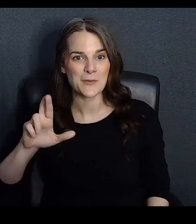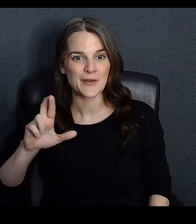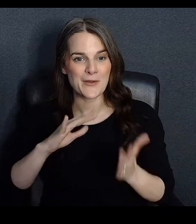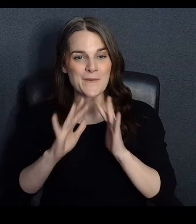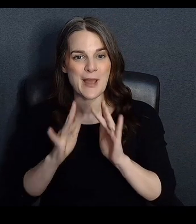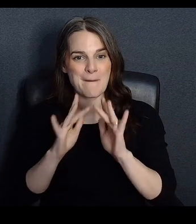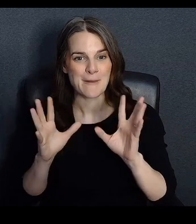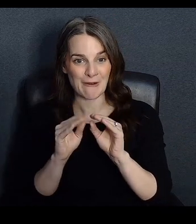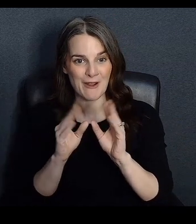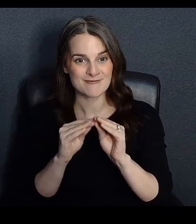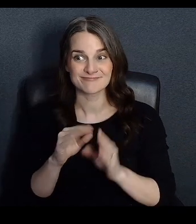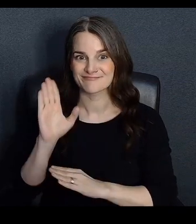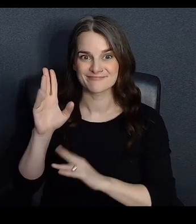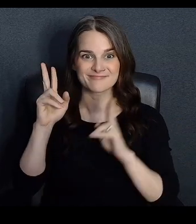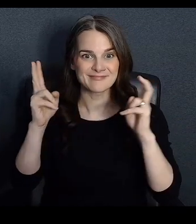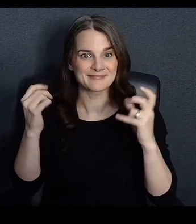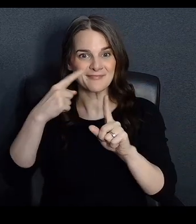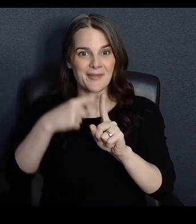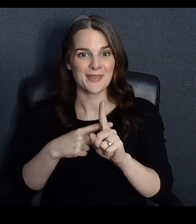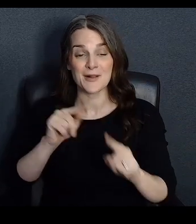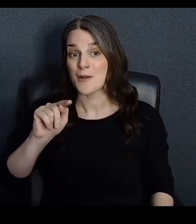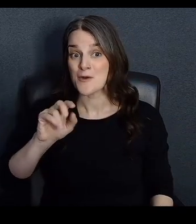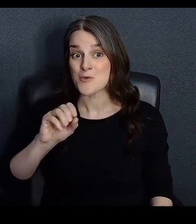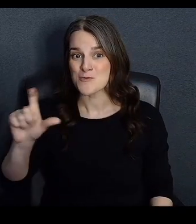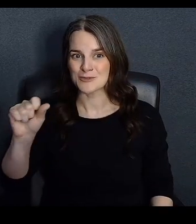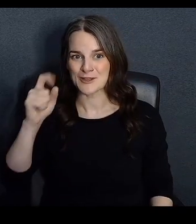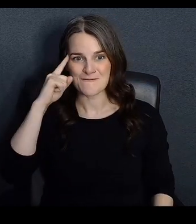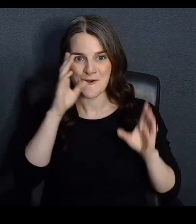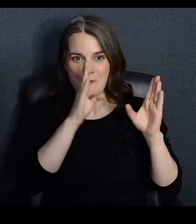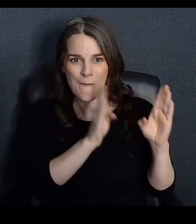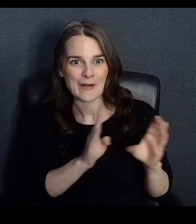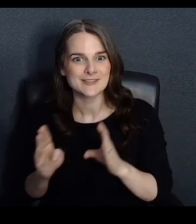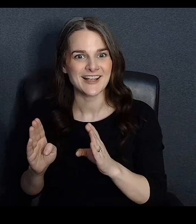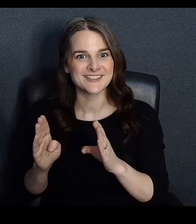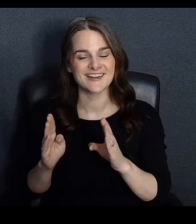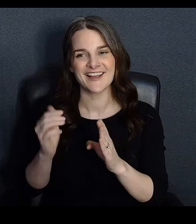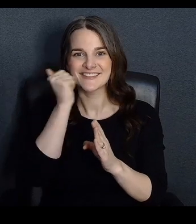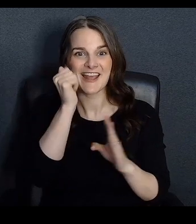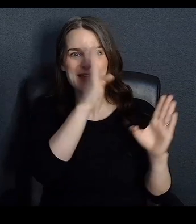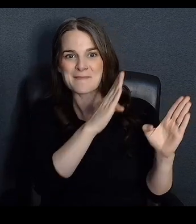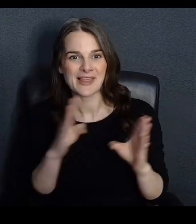Our presentation topic this month is, tools for organization and daily planning.